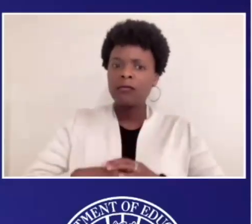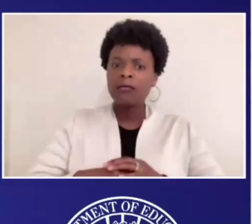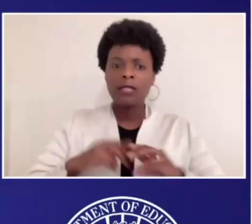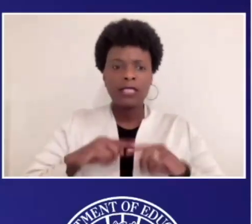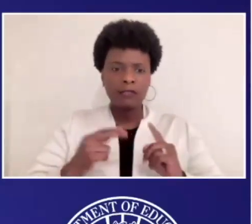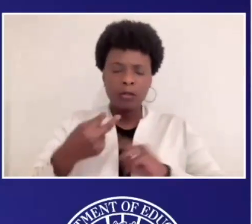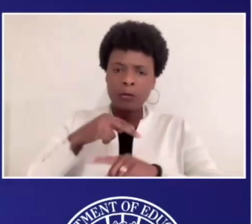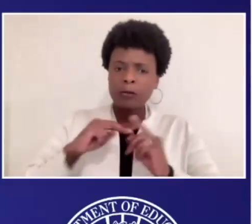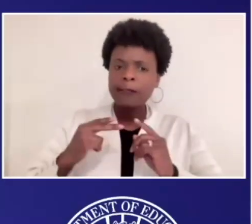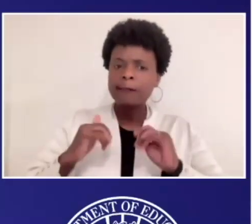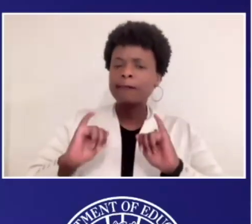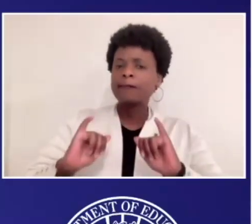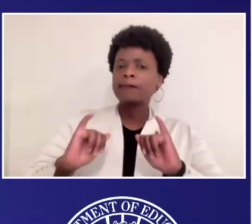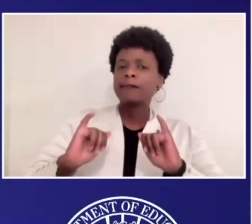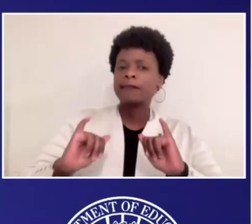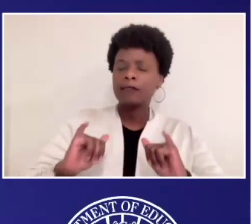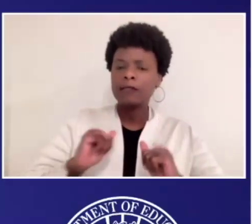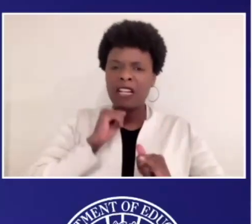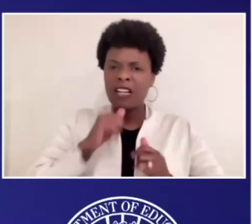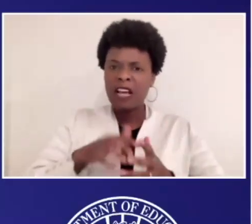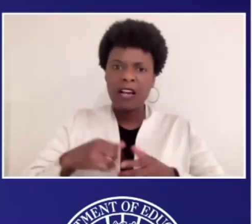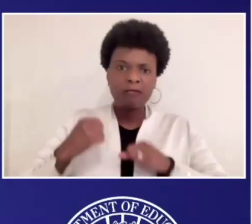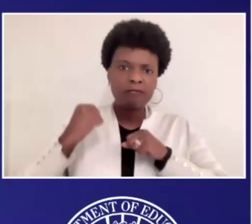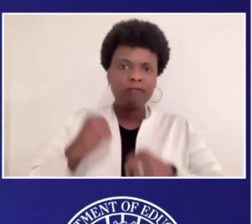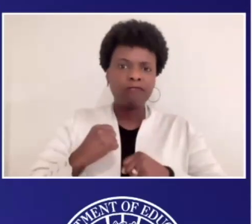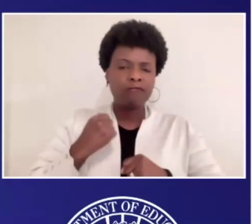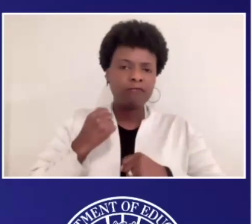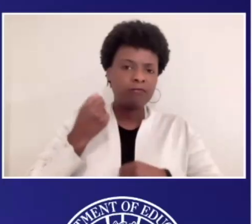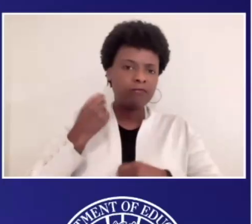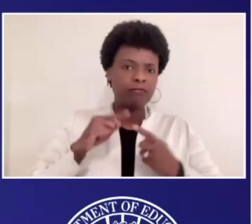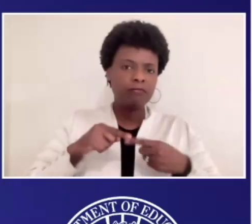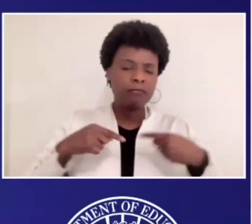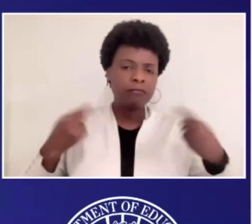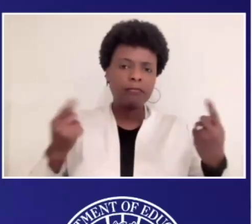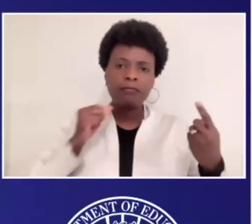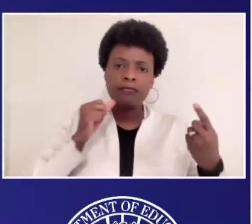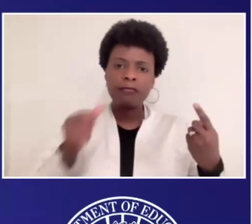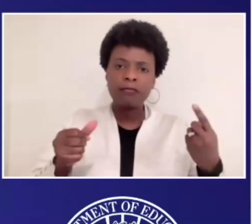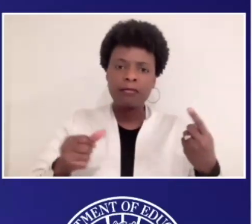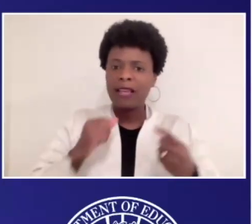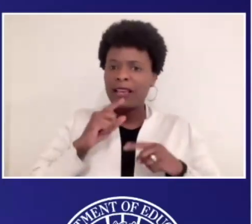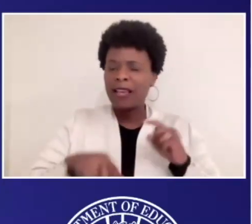in on opposing views. Although it's hard to believe that we'll be convening a new group in less than a month